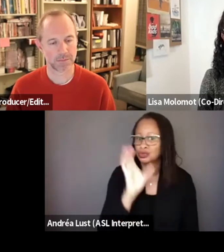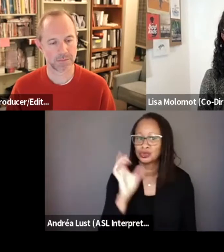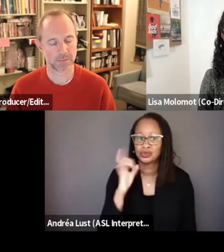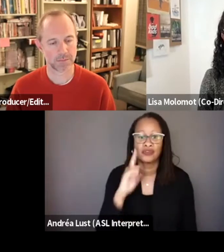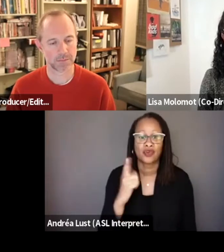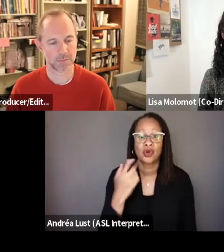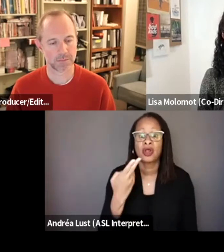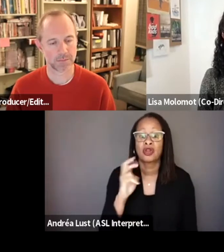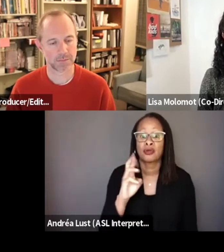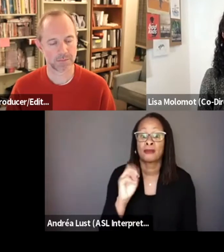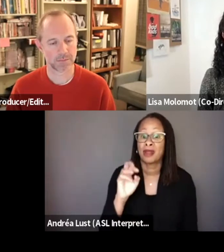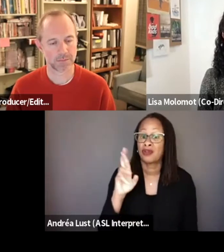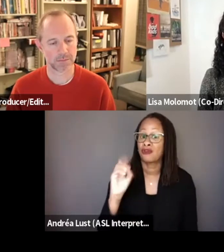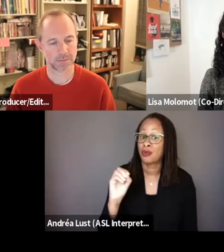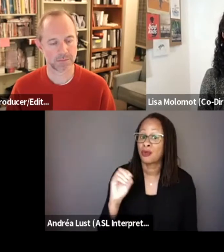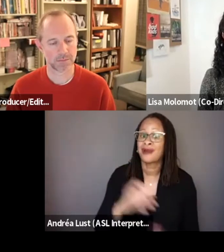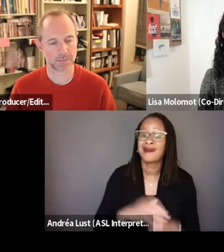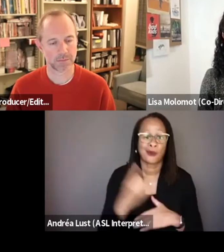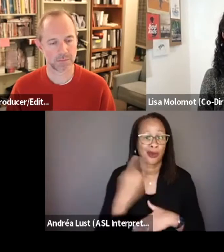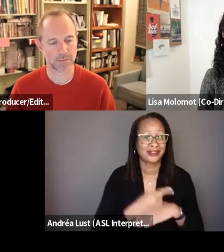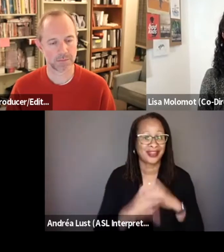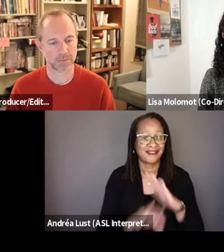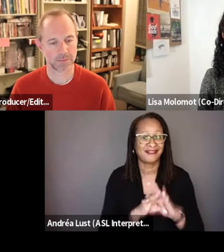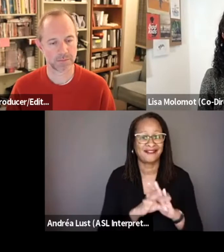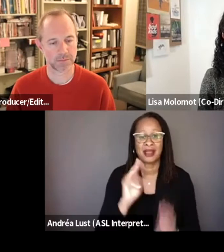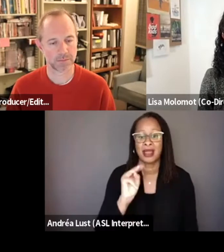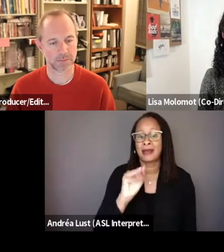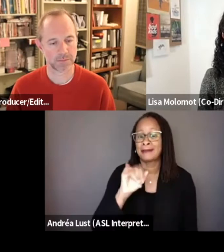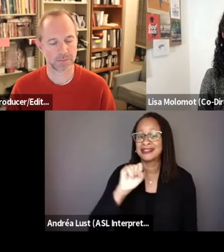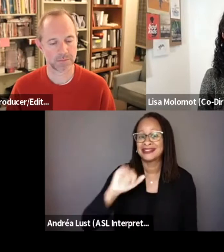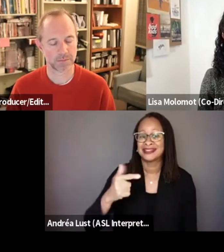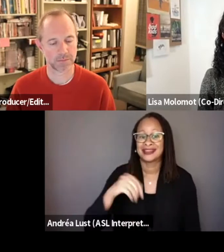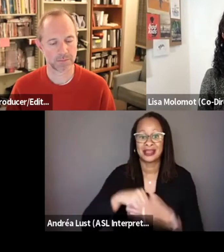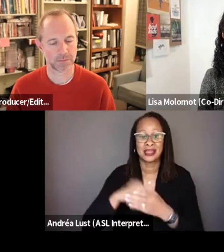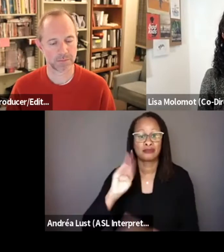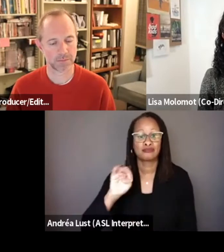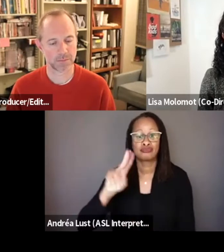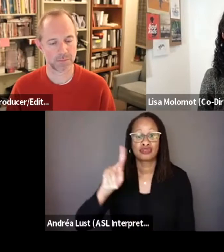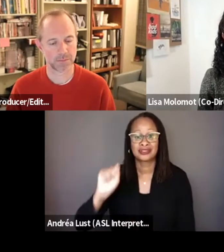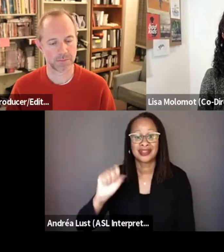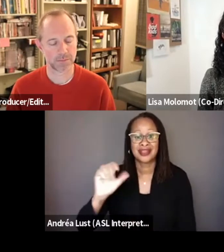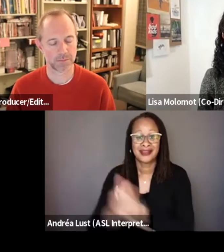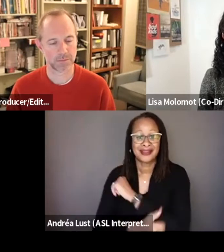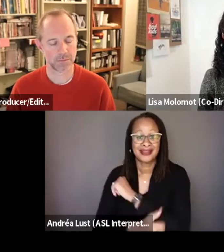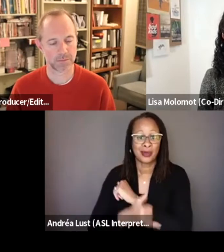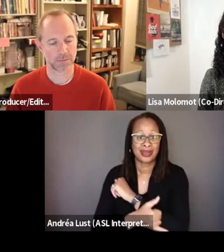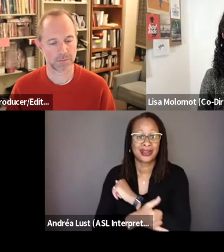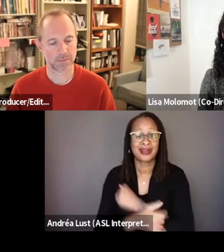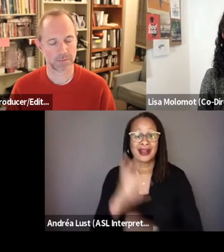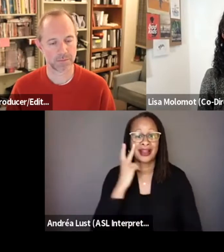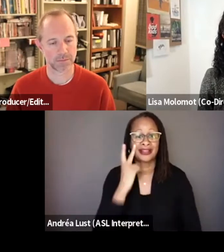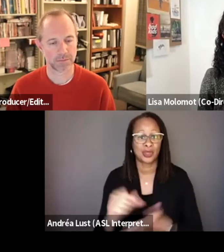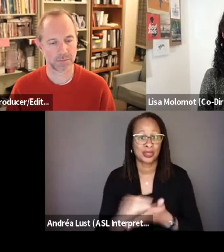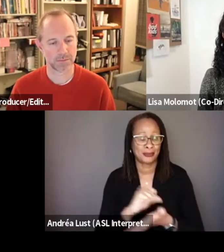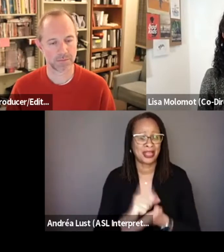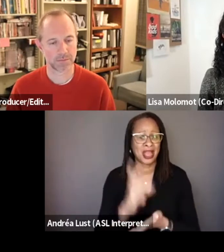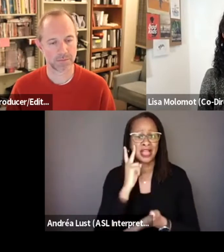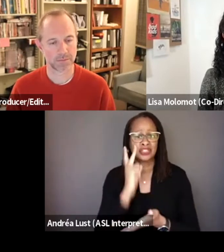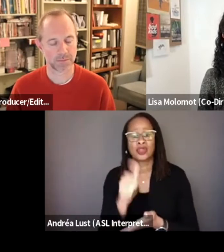and I happened to find "Missing Brooks County," the page and I saw the other story of Juan,